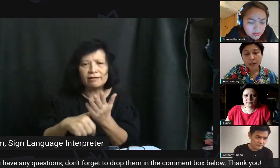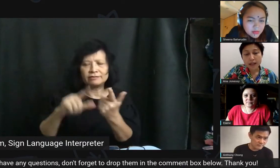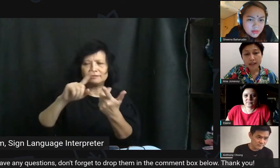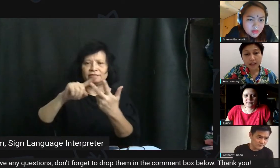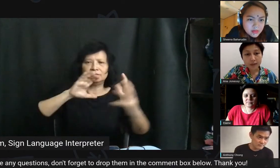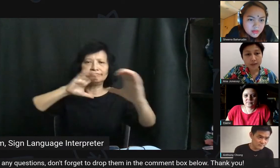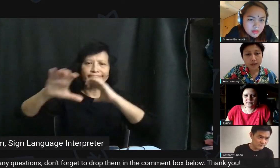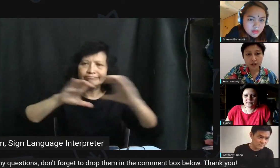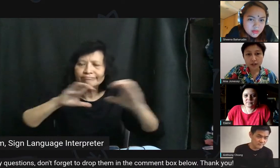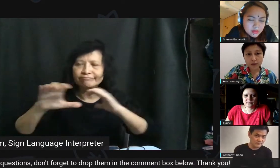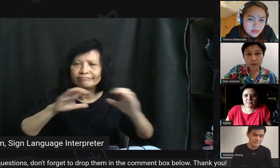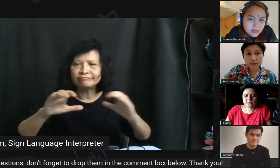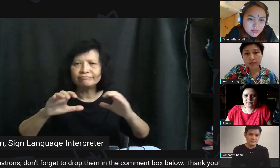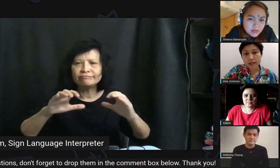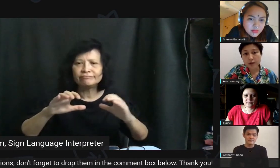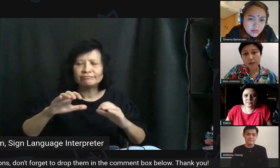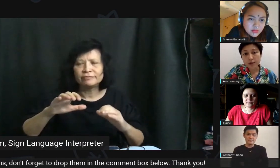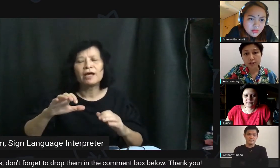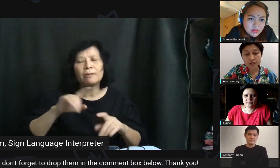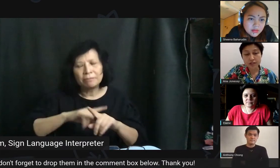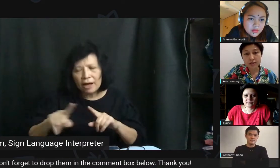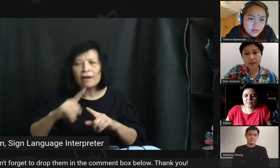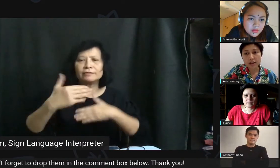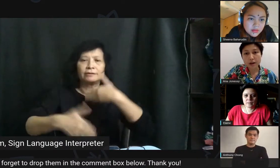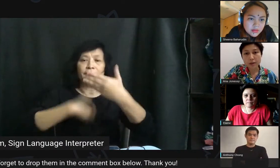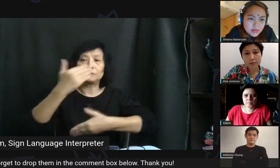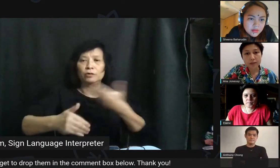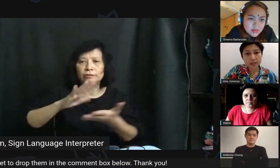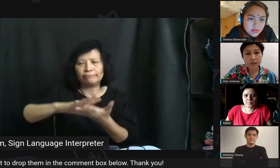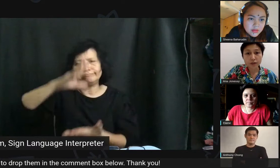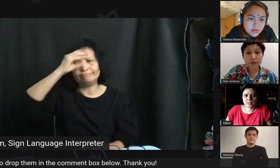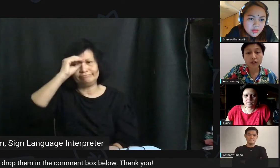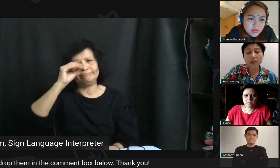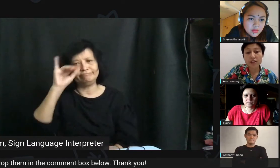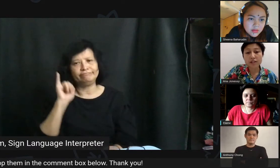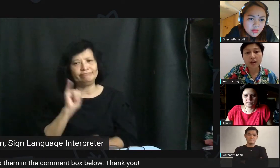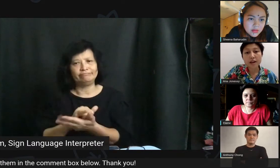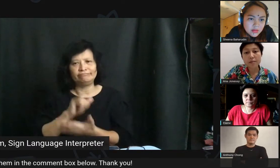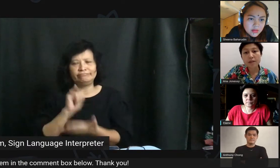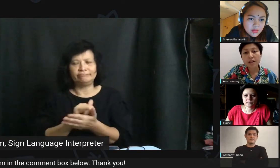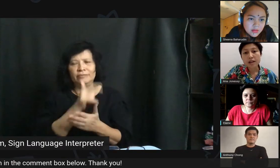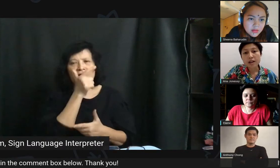But I think it was the learning process that was interesting because for a very long time,